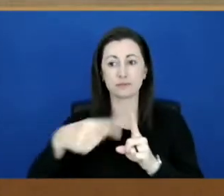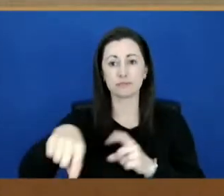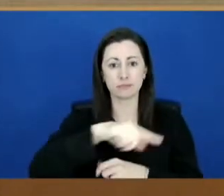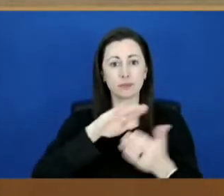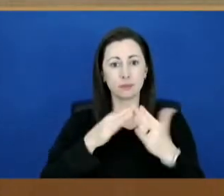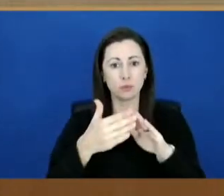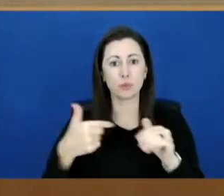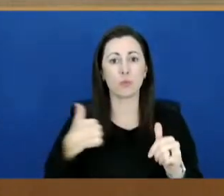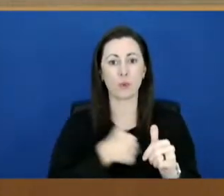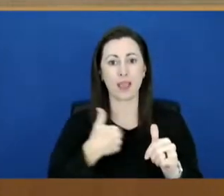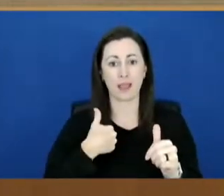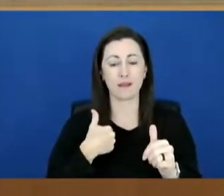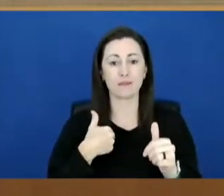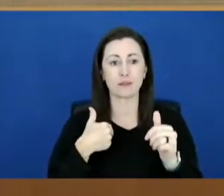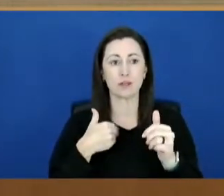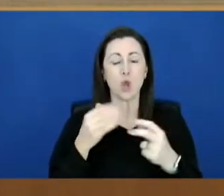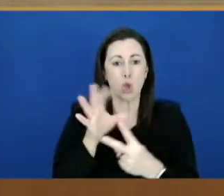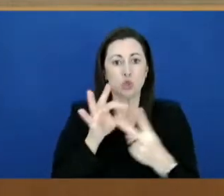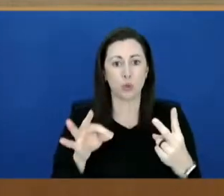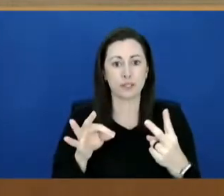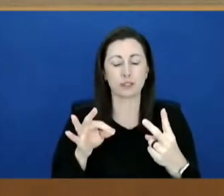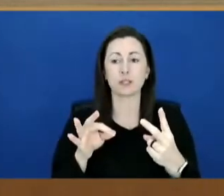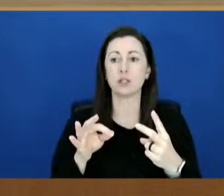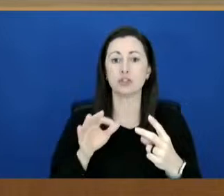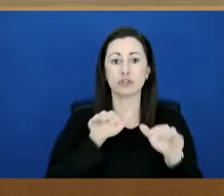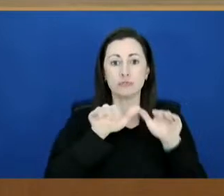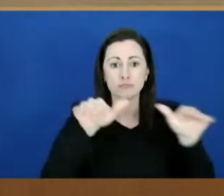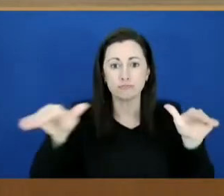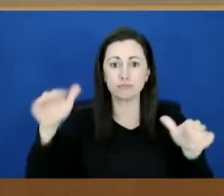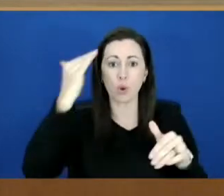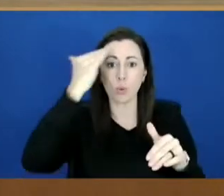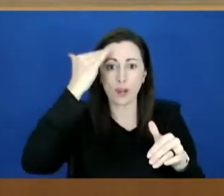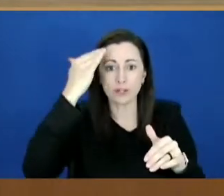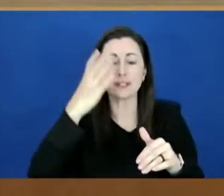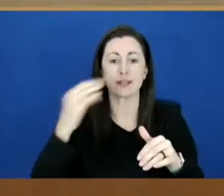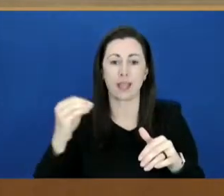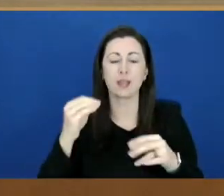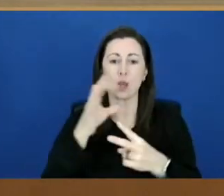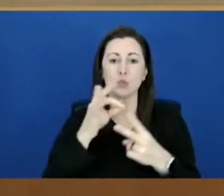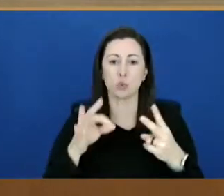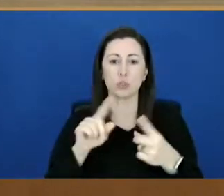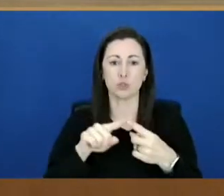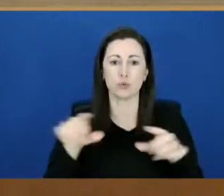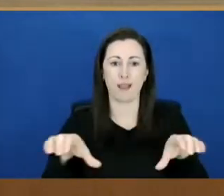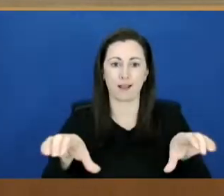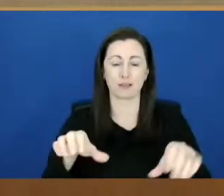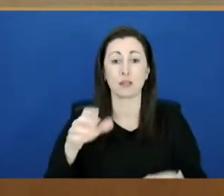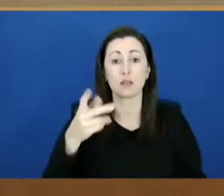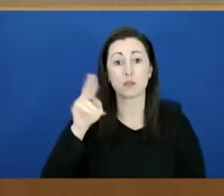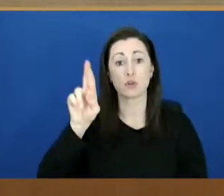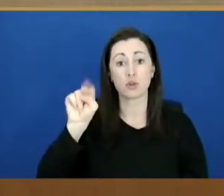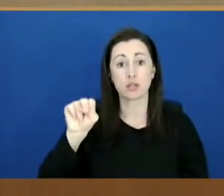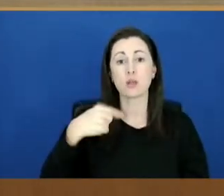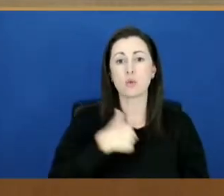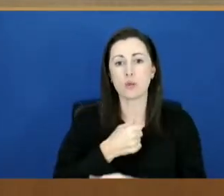MONTH IS A REMINDER THAT WE AS A COMMUNITY HAVE A CHOICE.